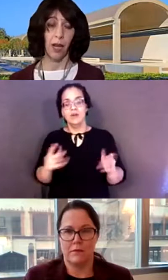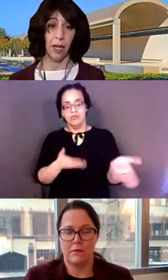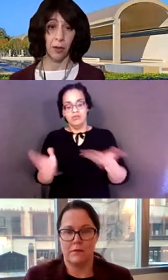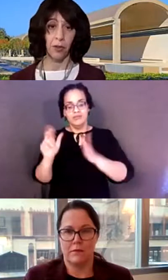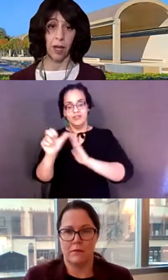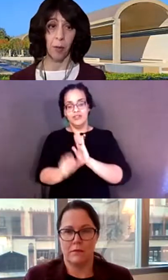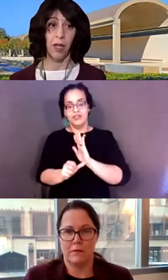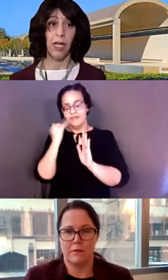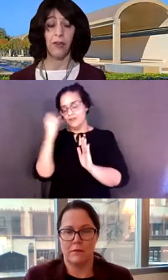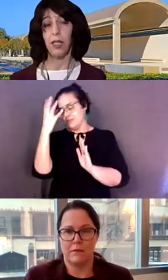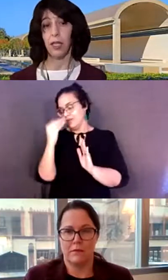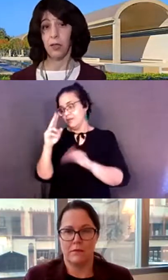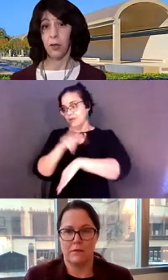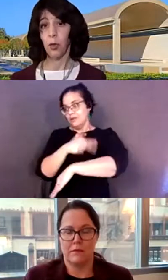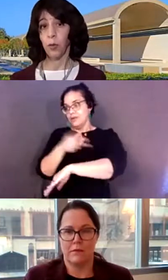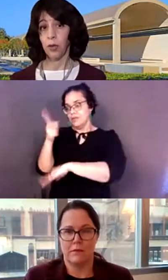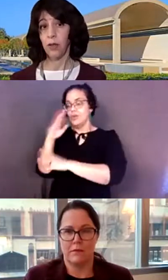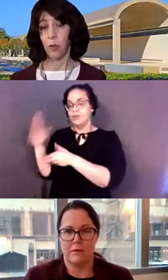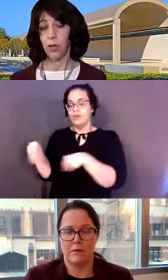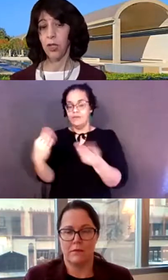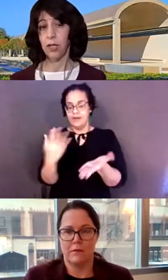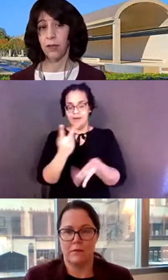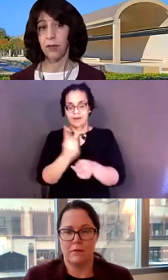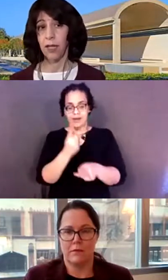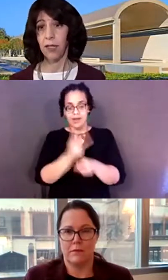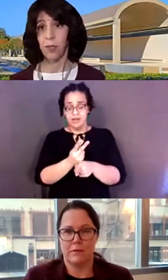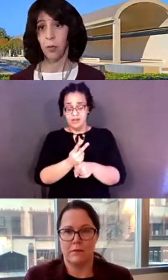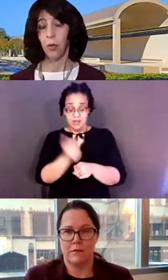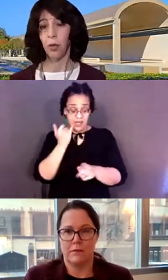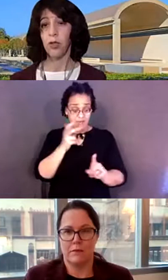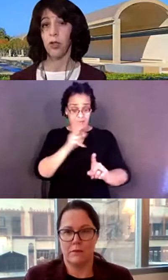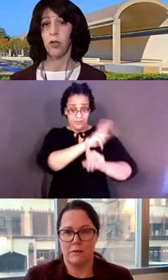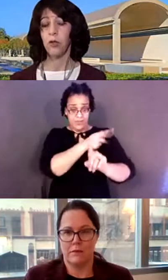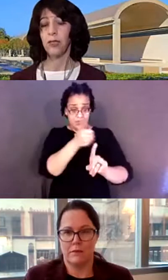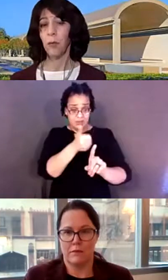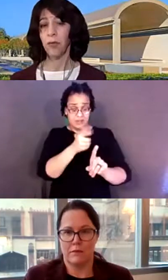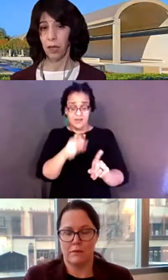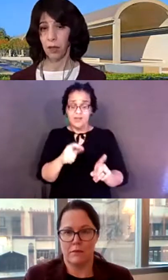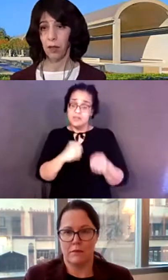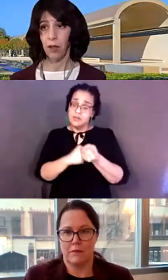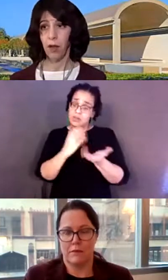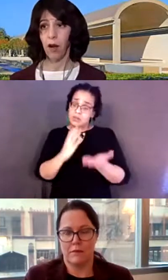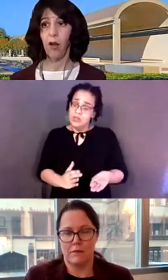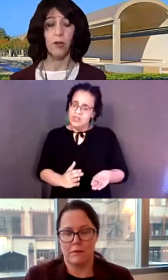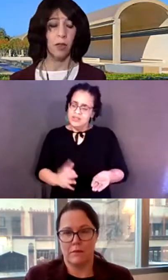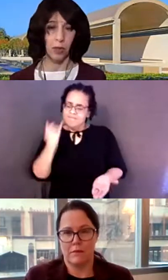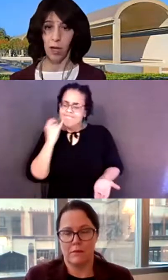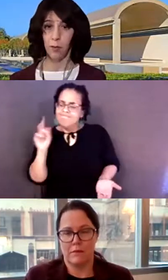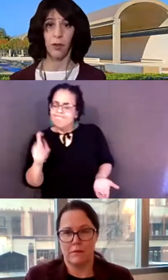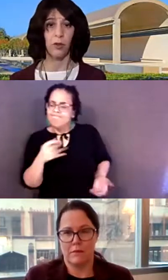care for them. If they need a support person the question is, is the support person to do something